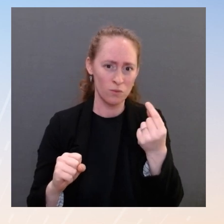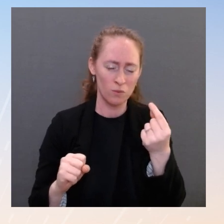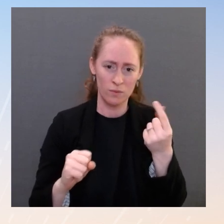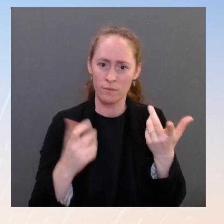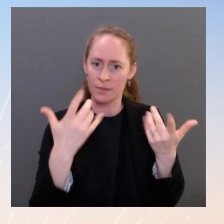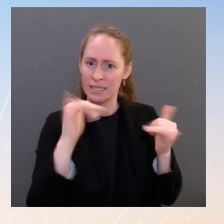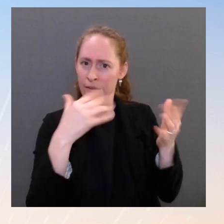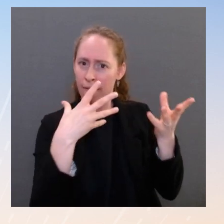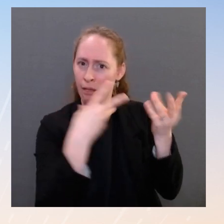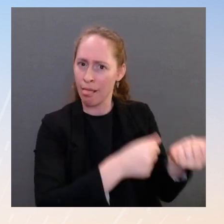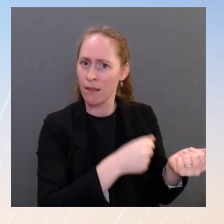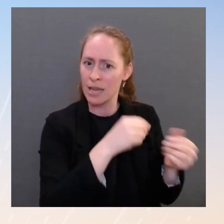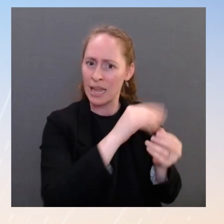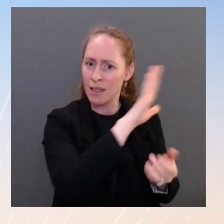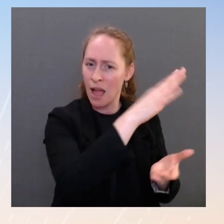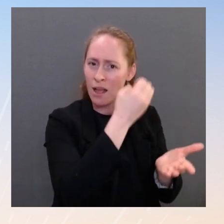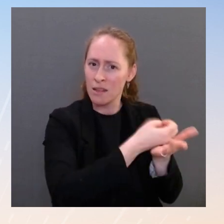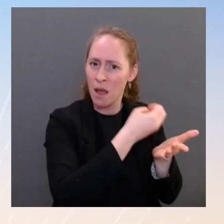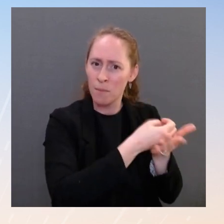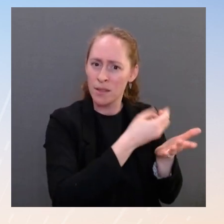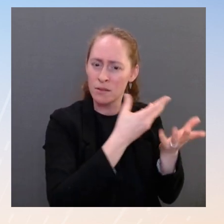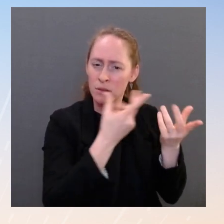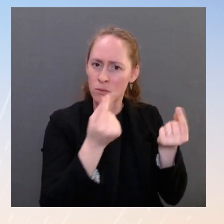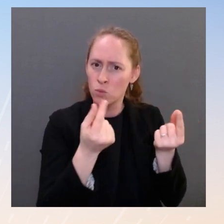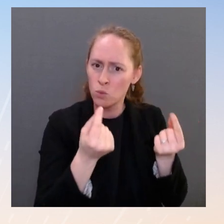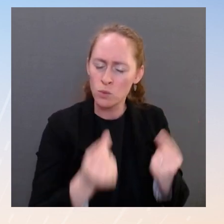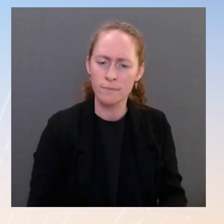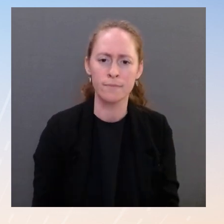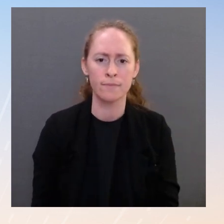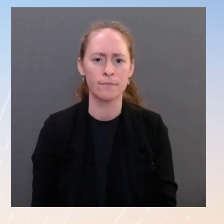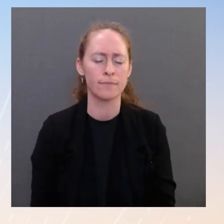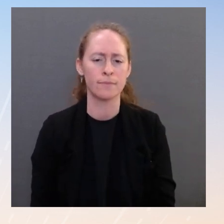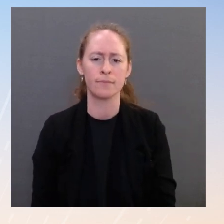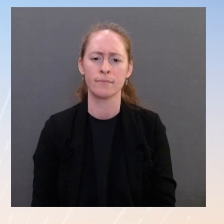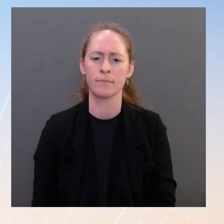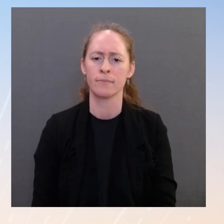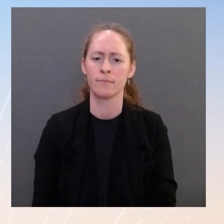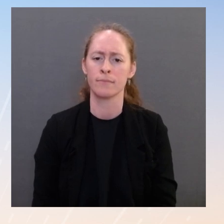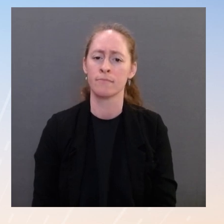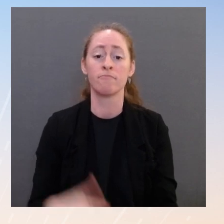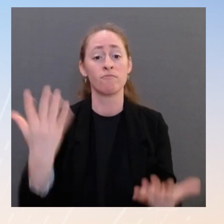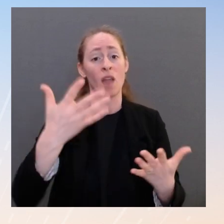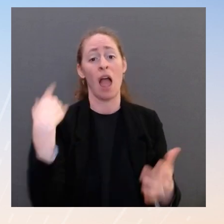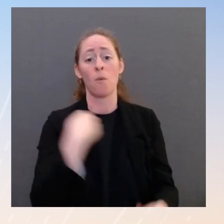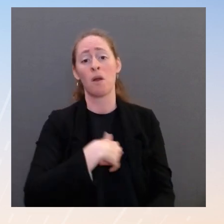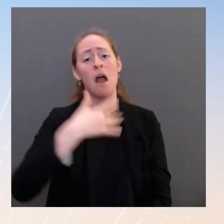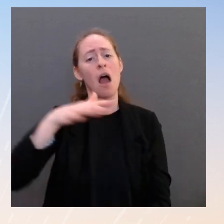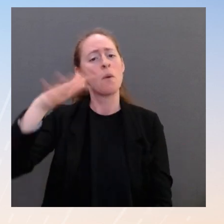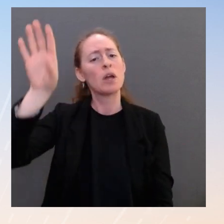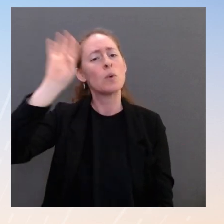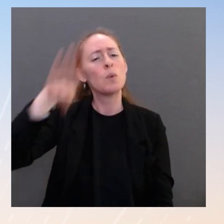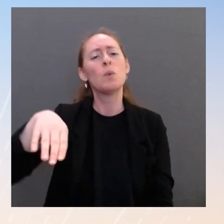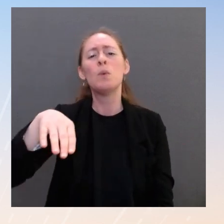What I would note is that we have long predicted -- I mean, this is the Russian playbook; part of the Russian playbook is weaponizing energy.